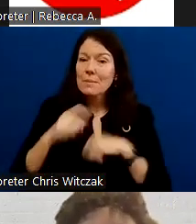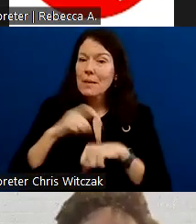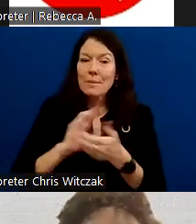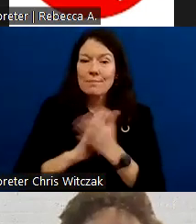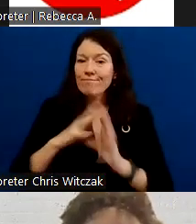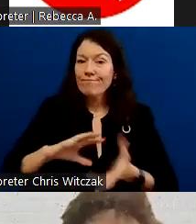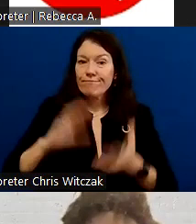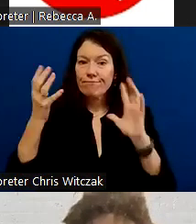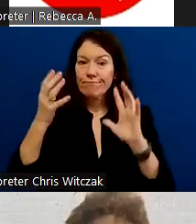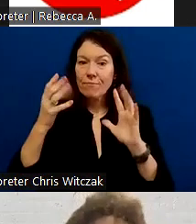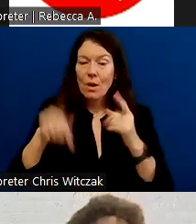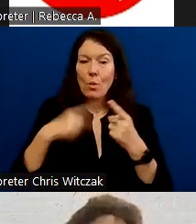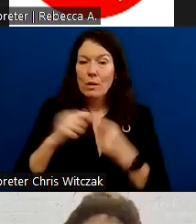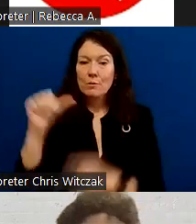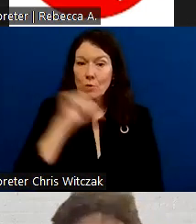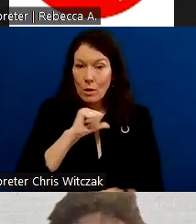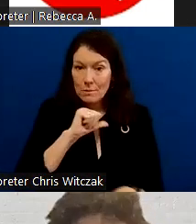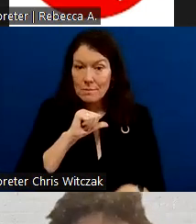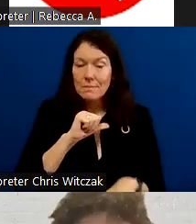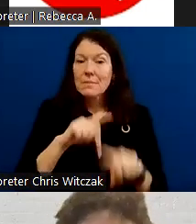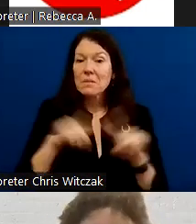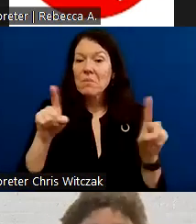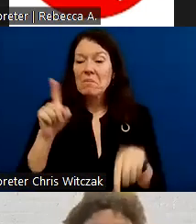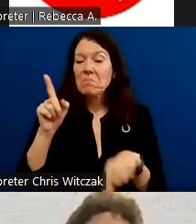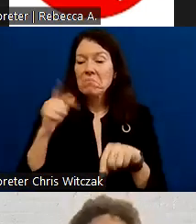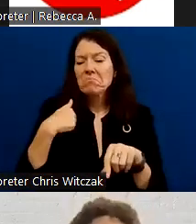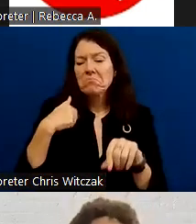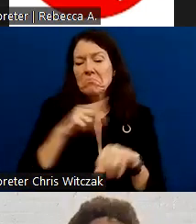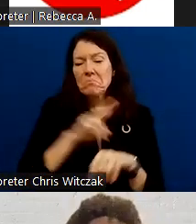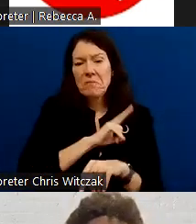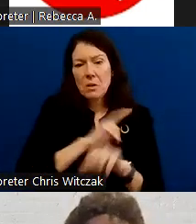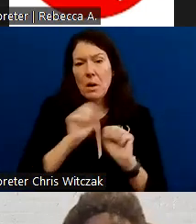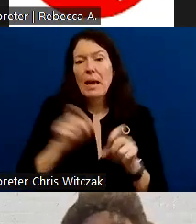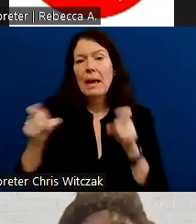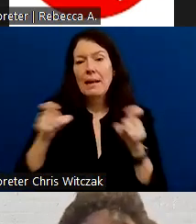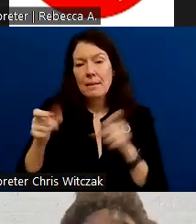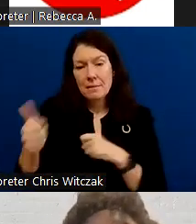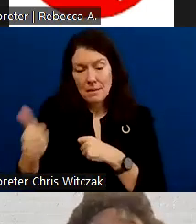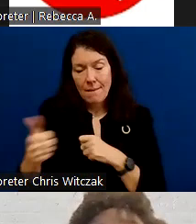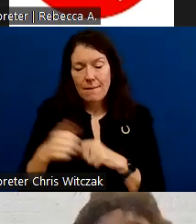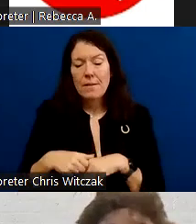when he's wasted, but it's nothing she can't handle. Victoria reports her main concern